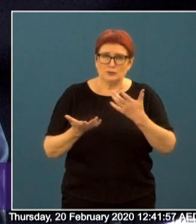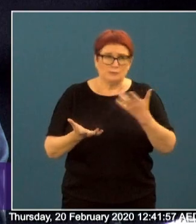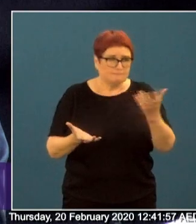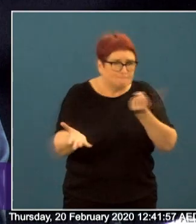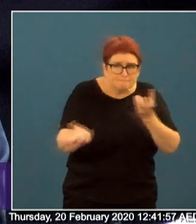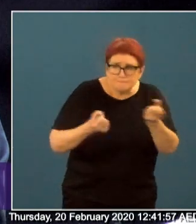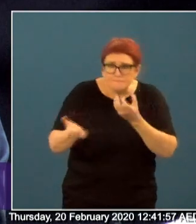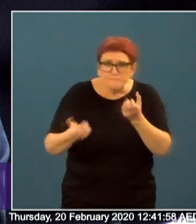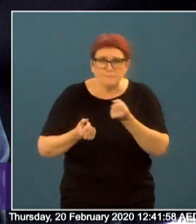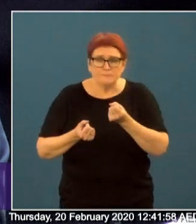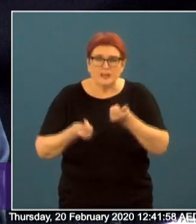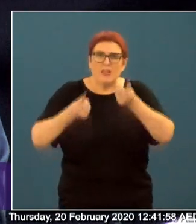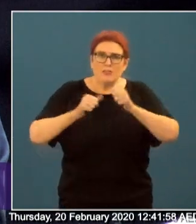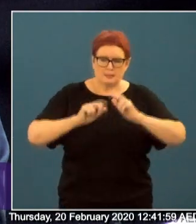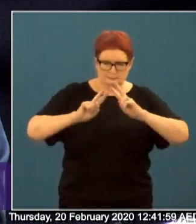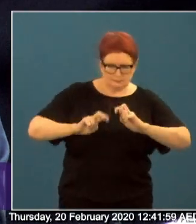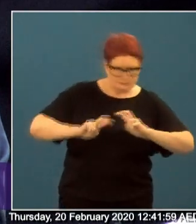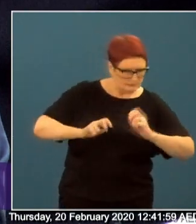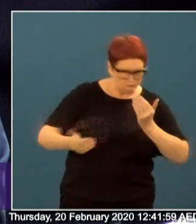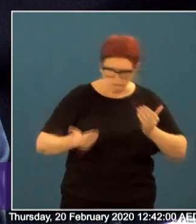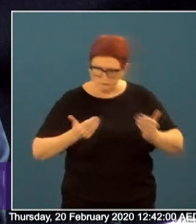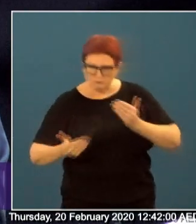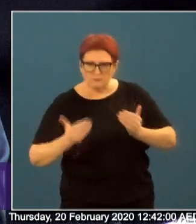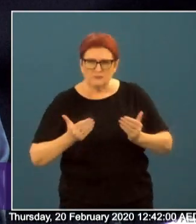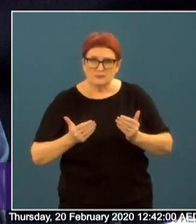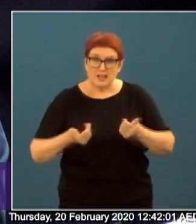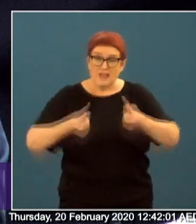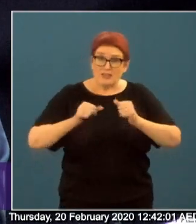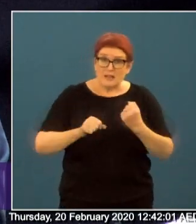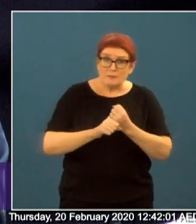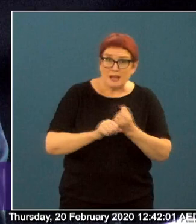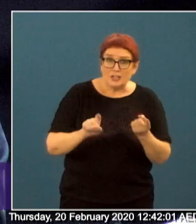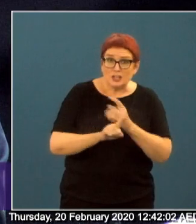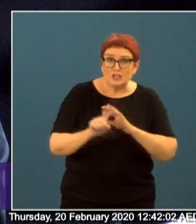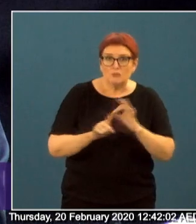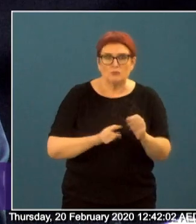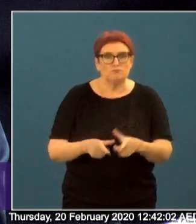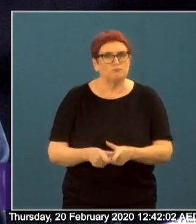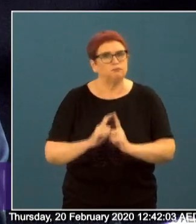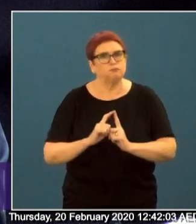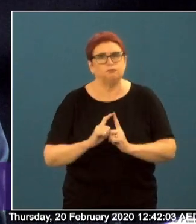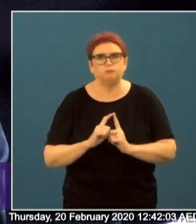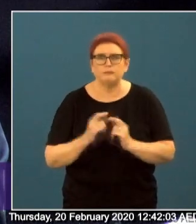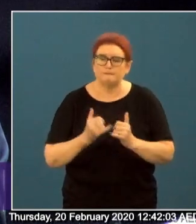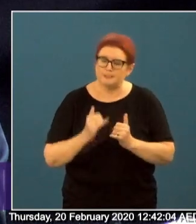let alone producing the desired variables that you've mentioned in terms of participation in different parts